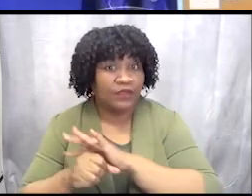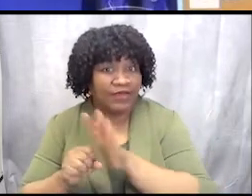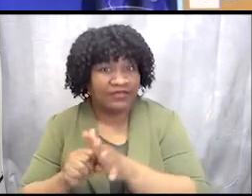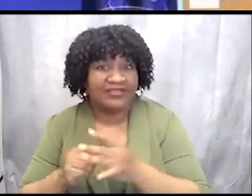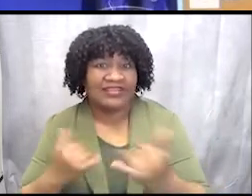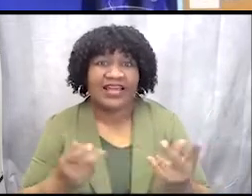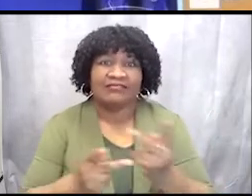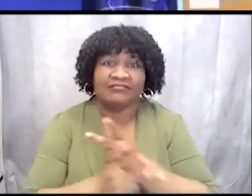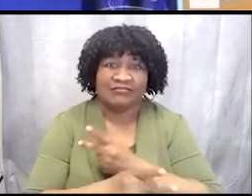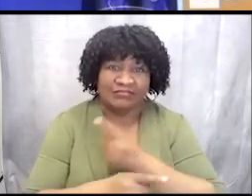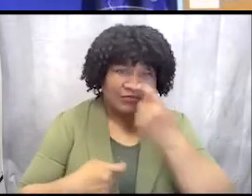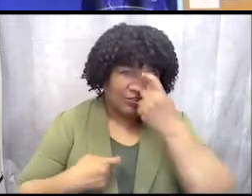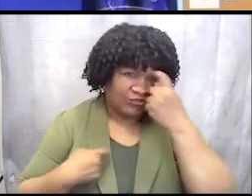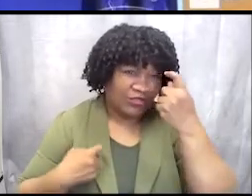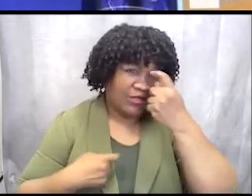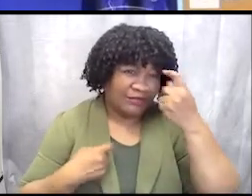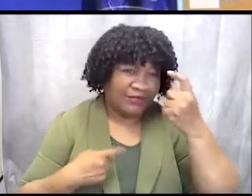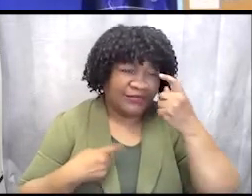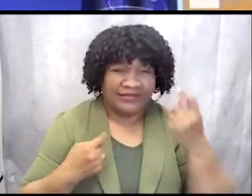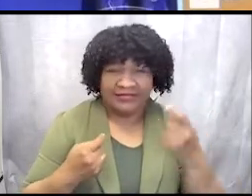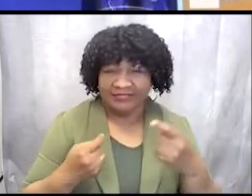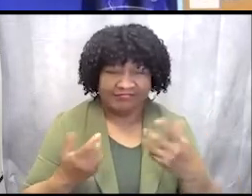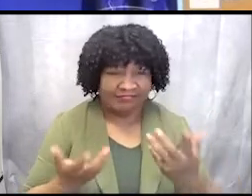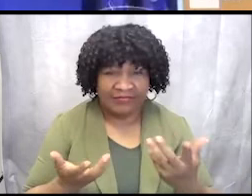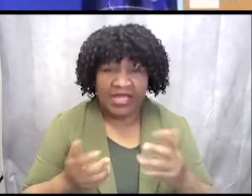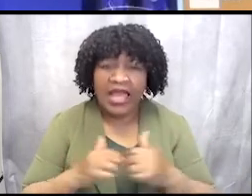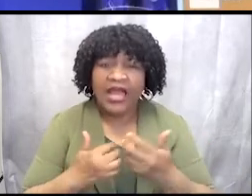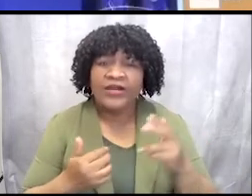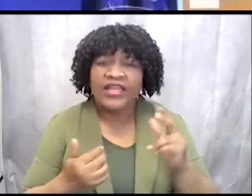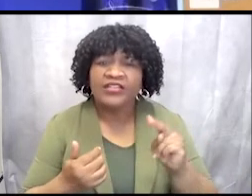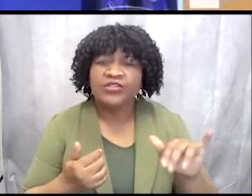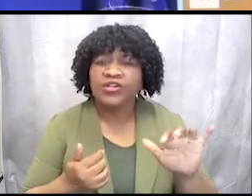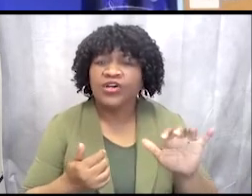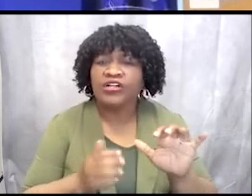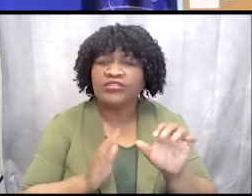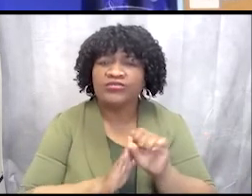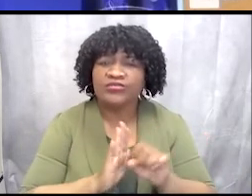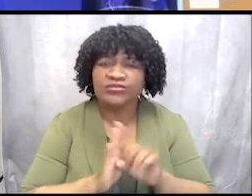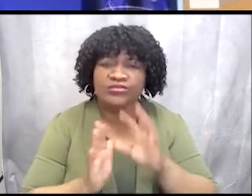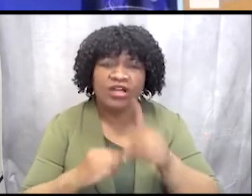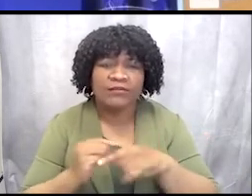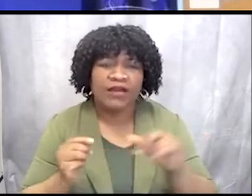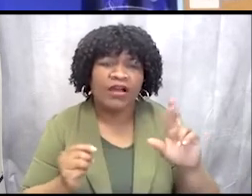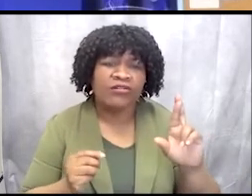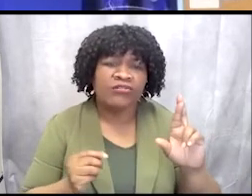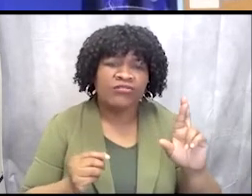but now has just been exacerbated. How can New York schools address trauma and racial trauma and its effect on students?